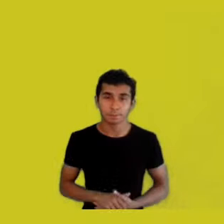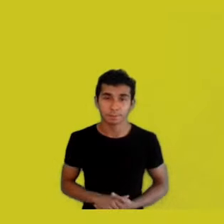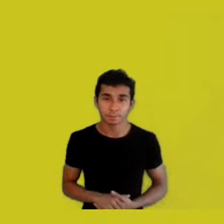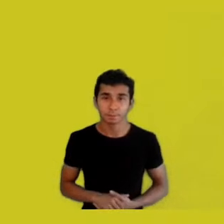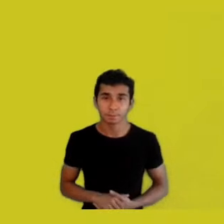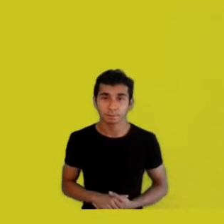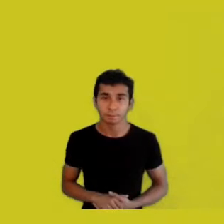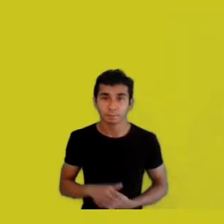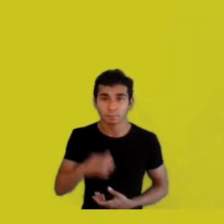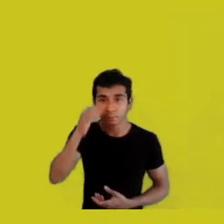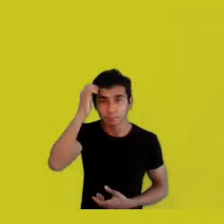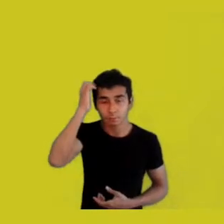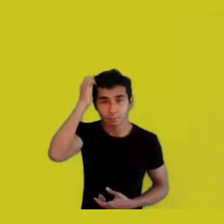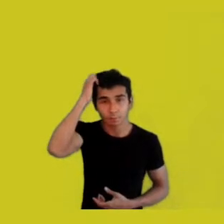Tiga?